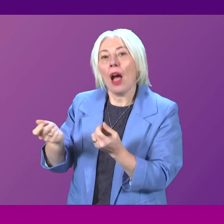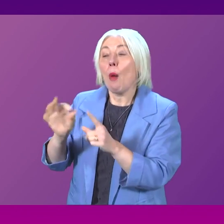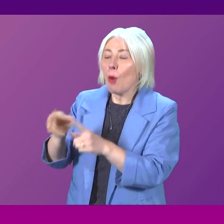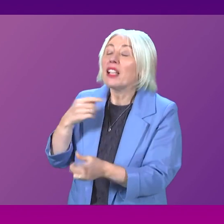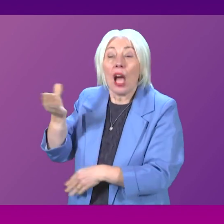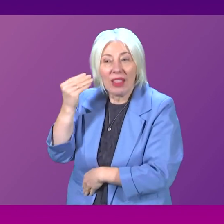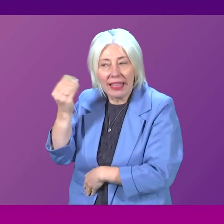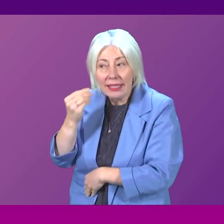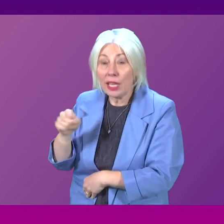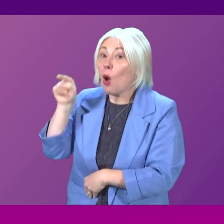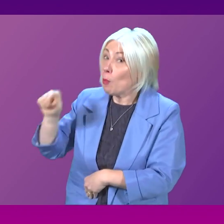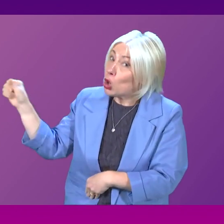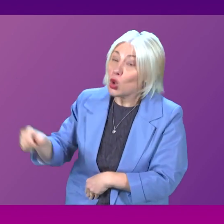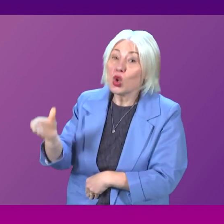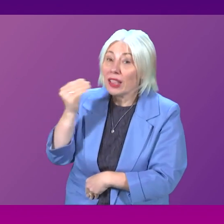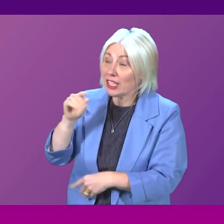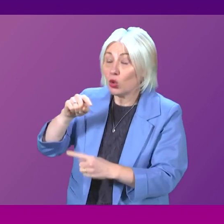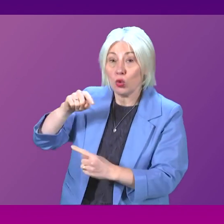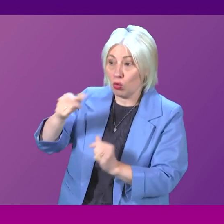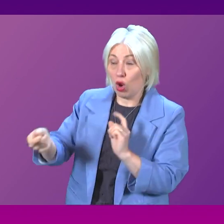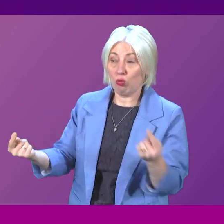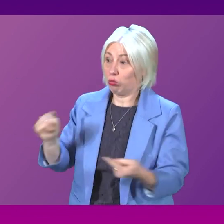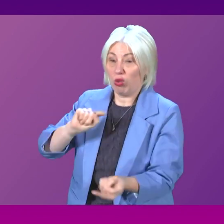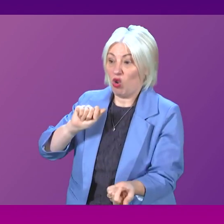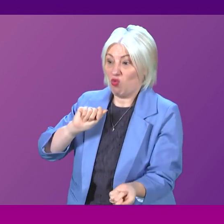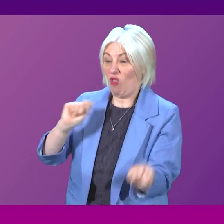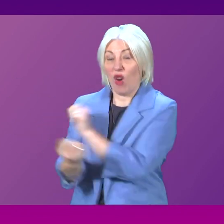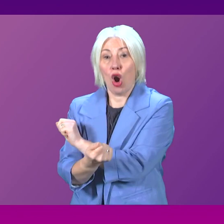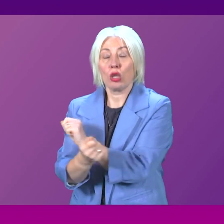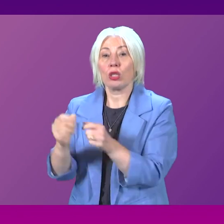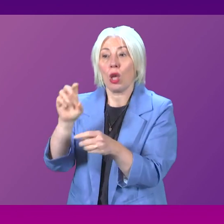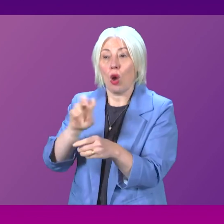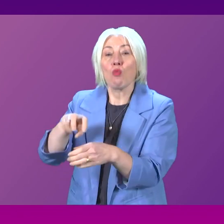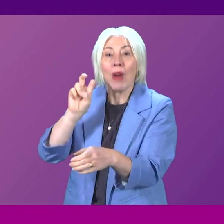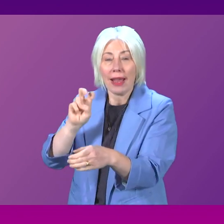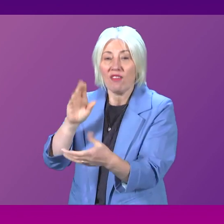to the people who say that we should reverse Brexit and restore freedom of movement to